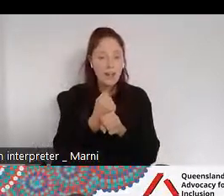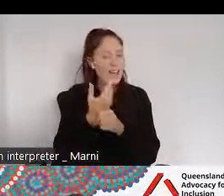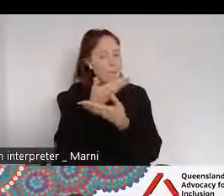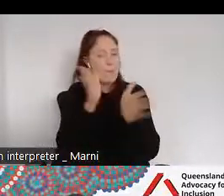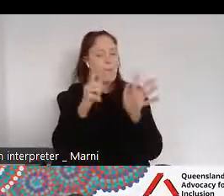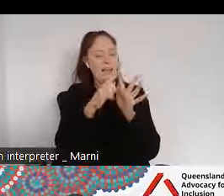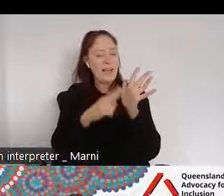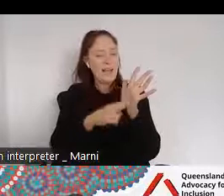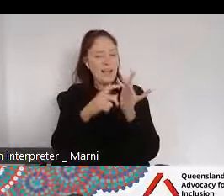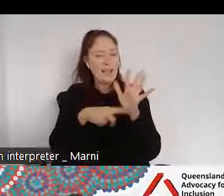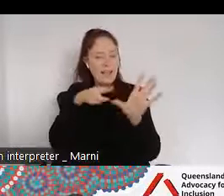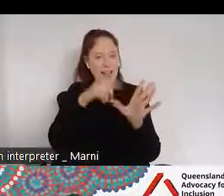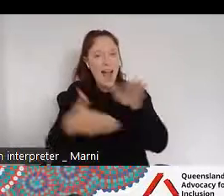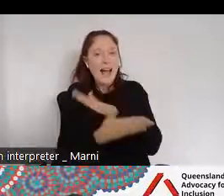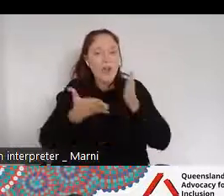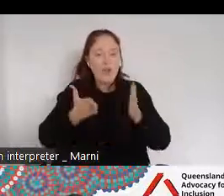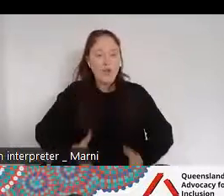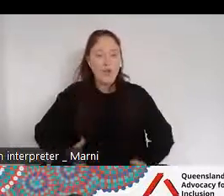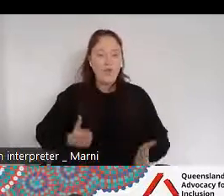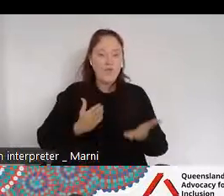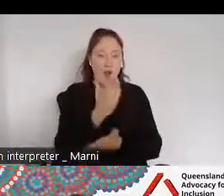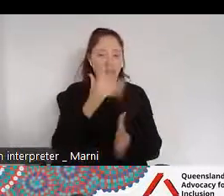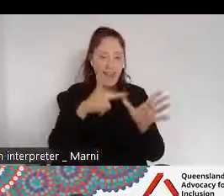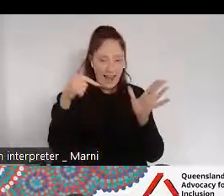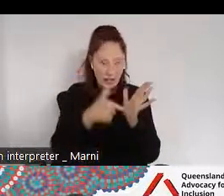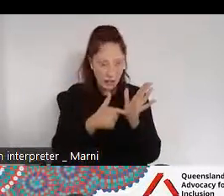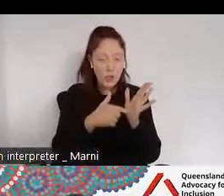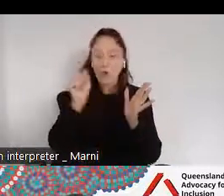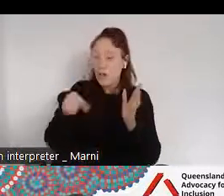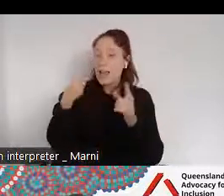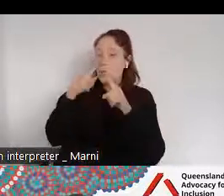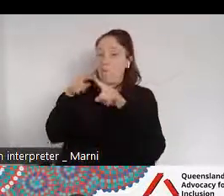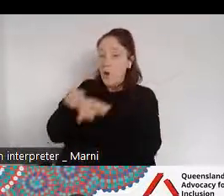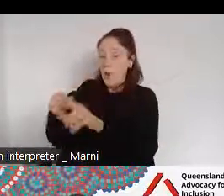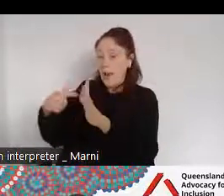so in addition to complying with the Guardianship and Administration Act, the general principles,